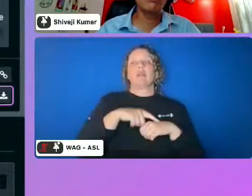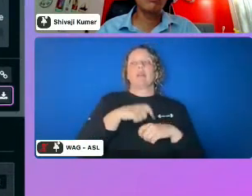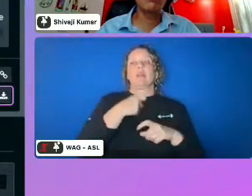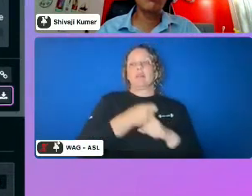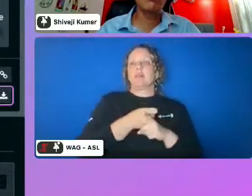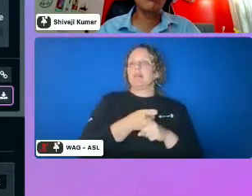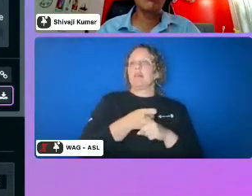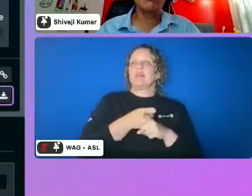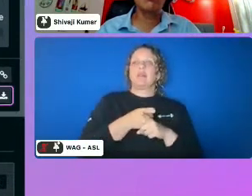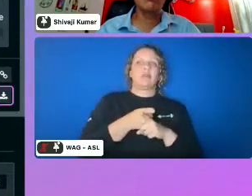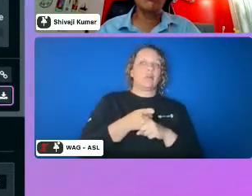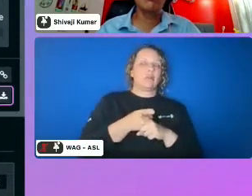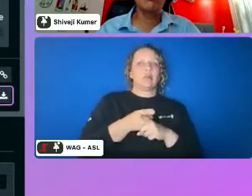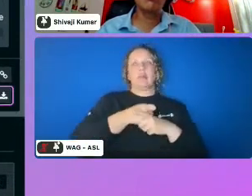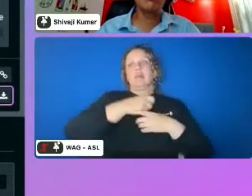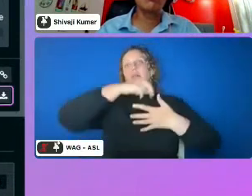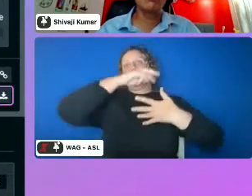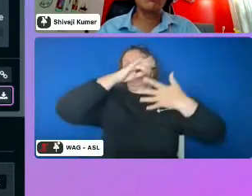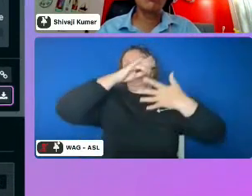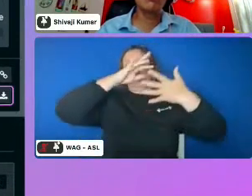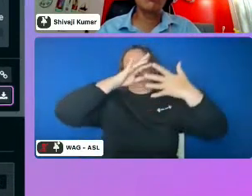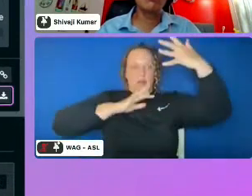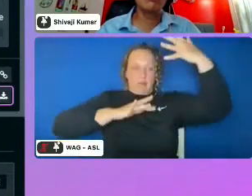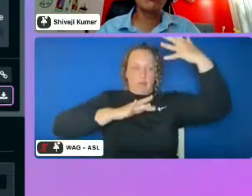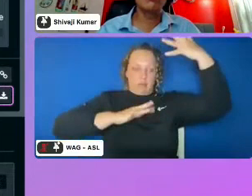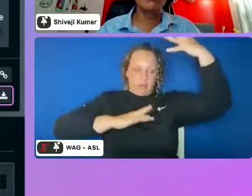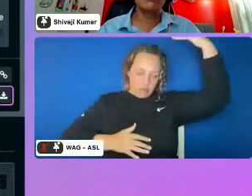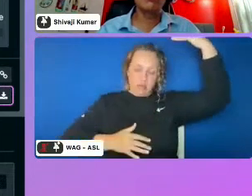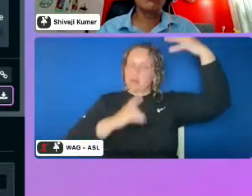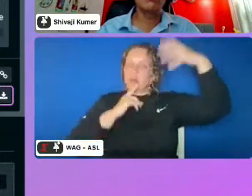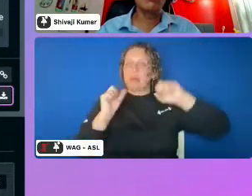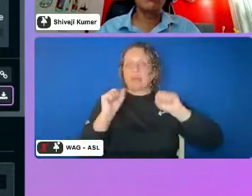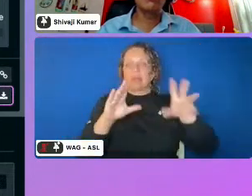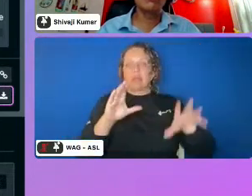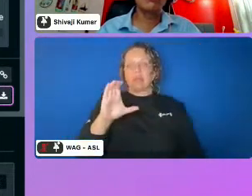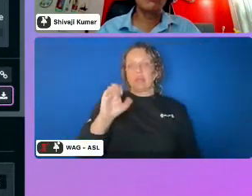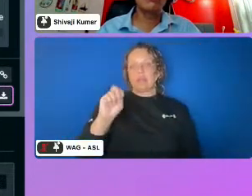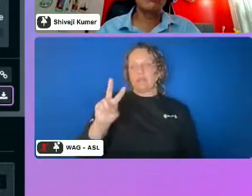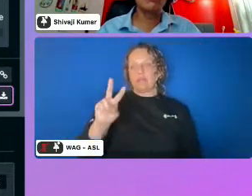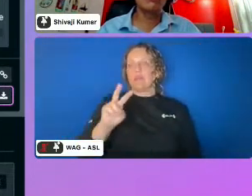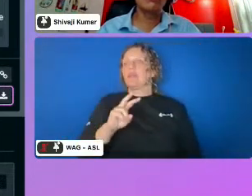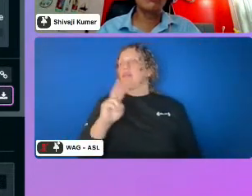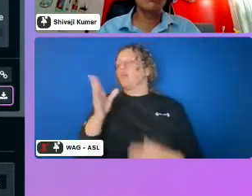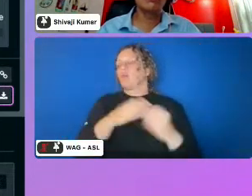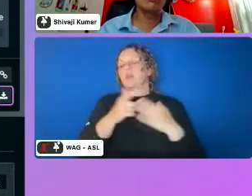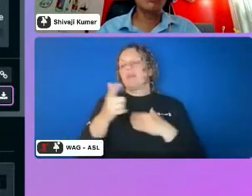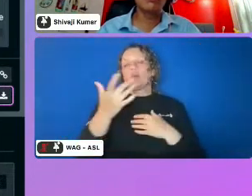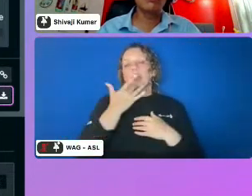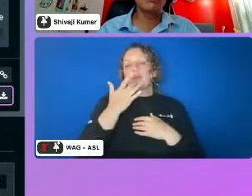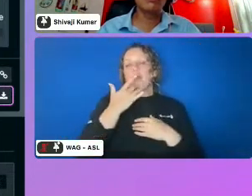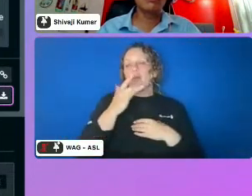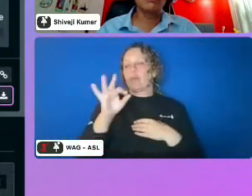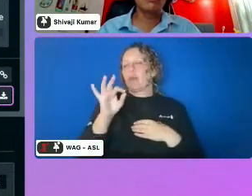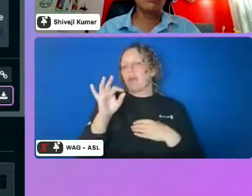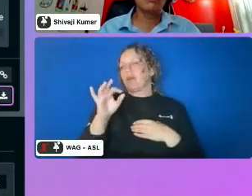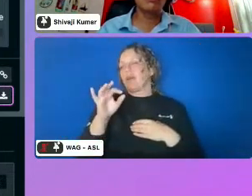through hundreds of accessibility issues. So being able to export that CSV or that JSON, whichever one you prefer, and having that share issue link there